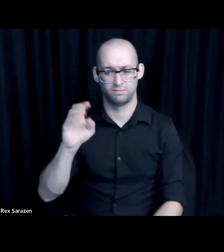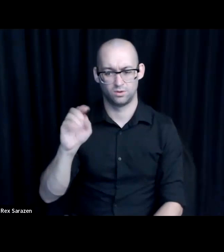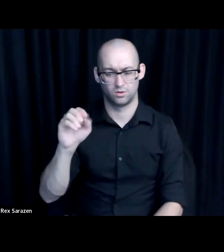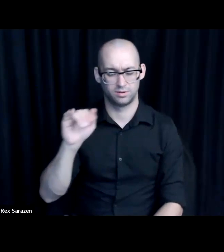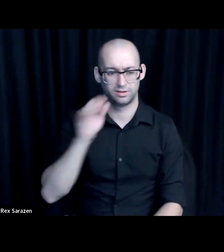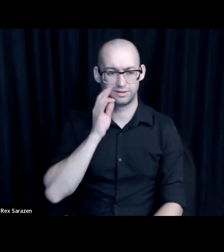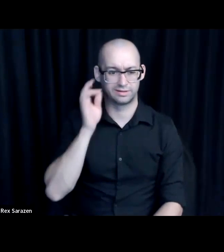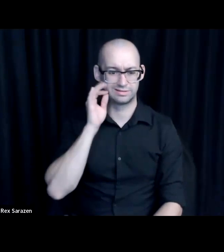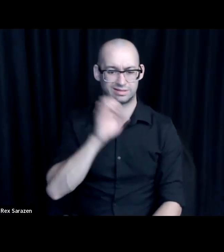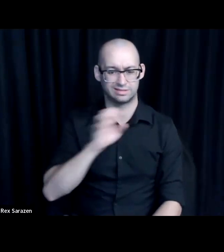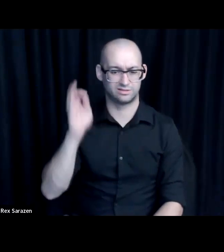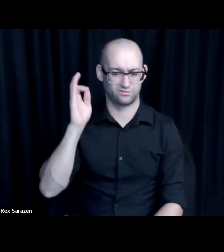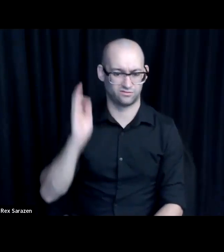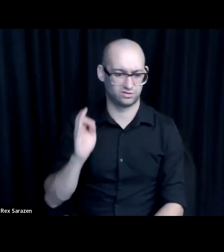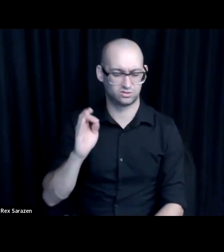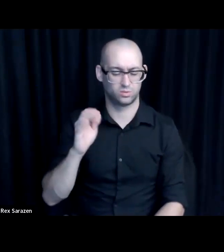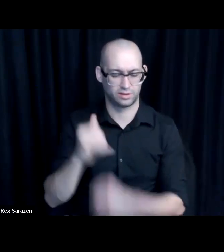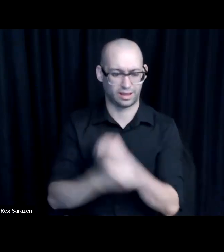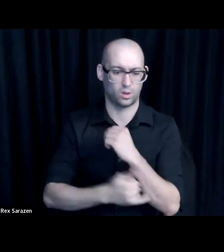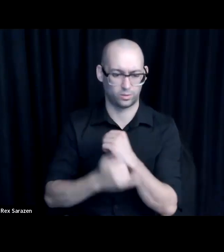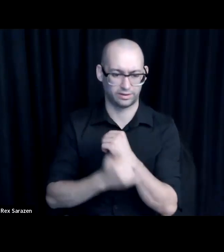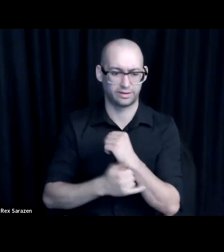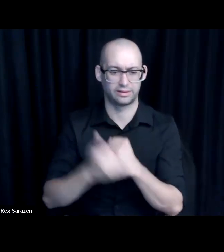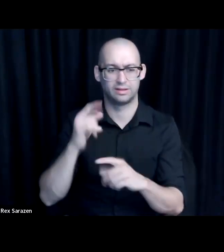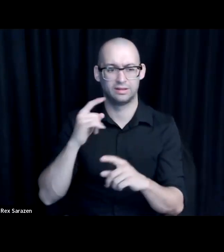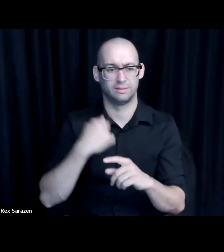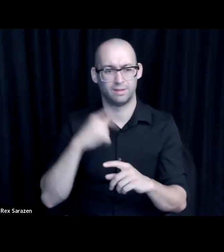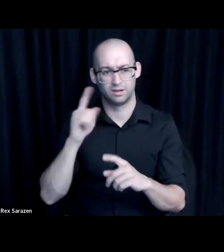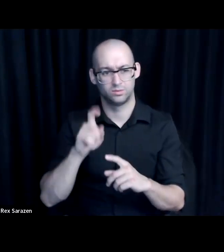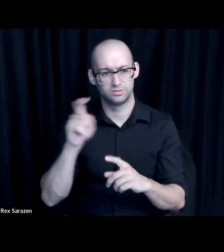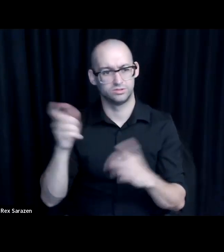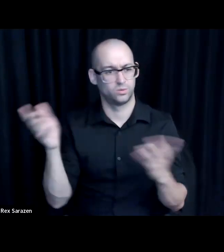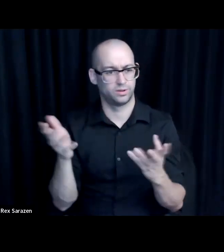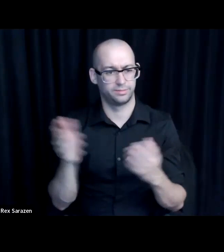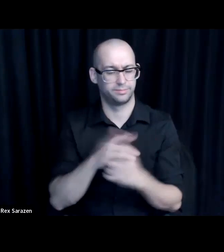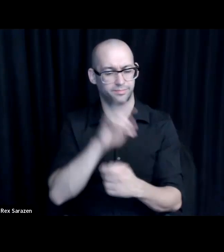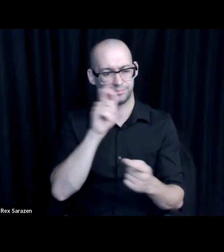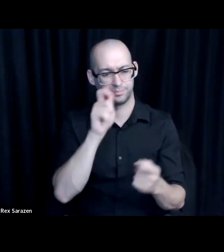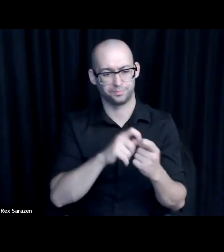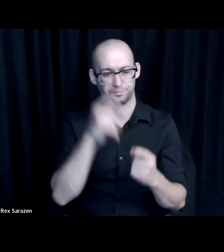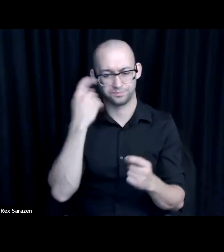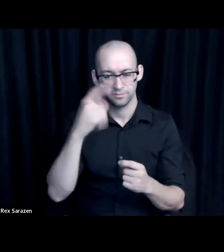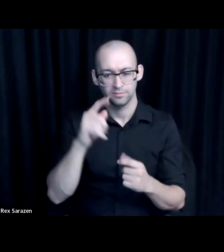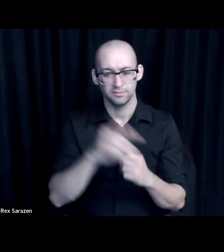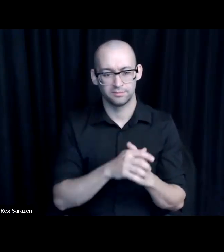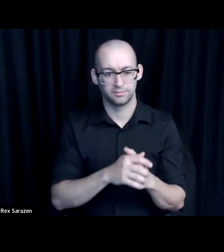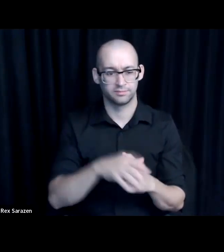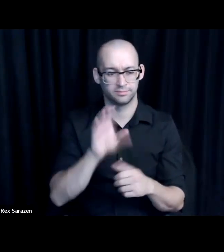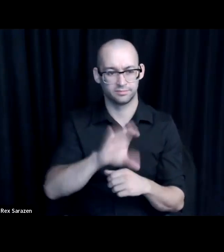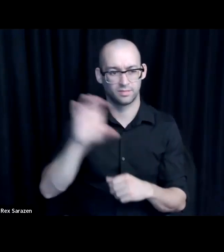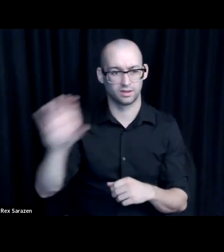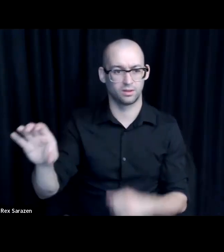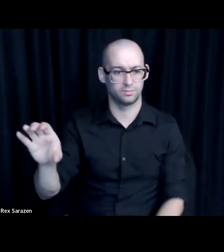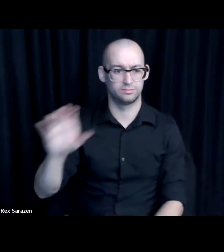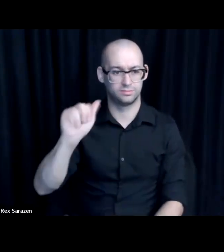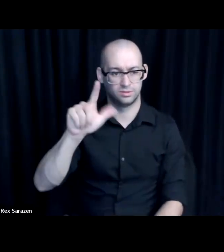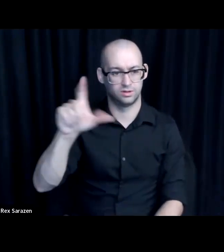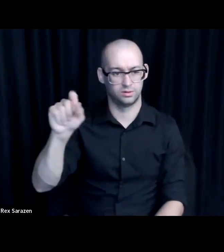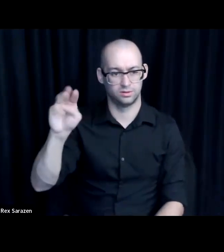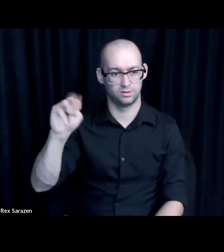Fresno County. And my question was, specific to I guess the allotment lands and the some of the